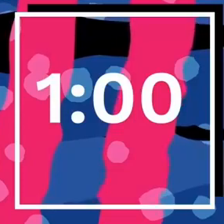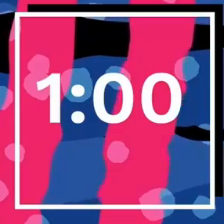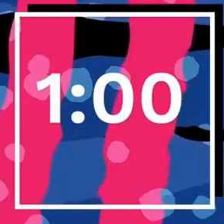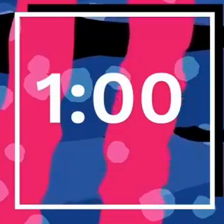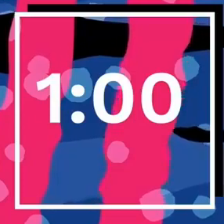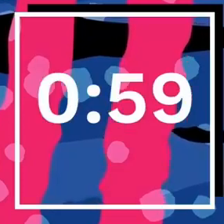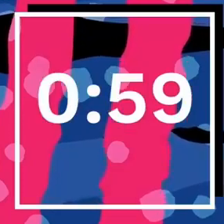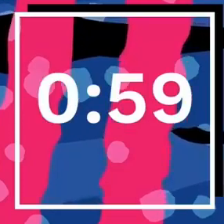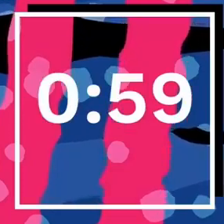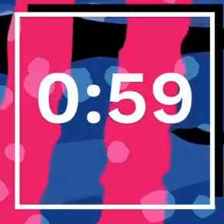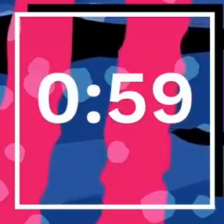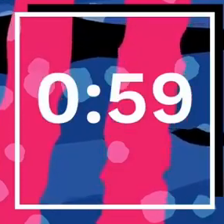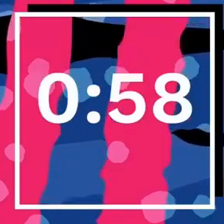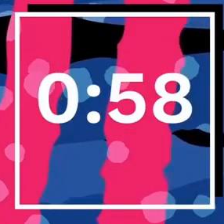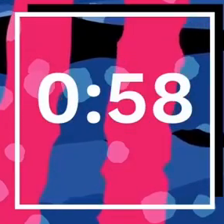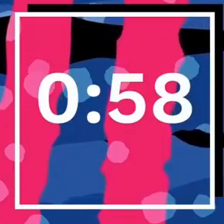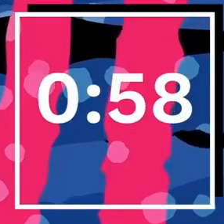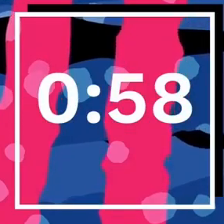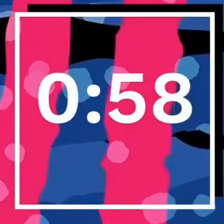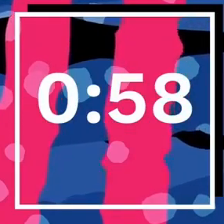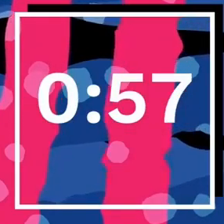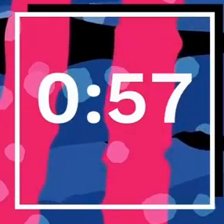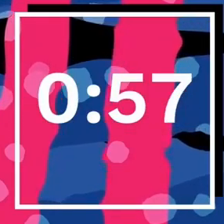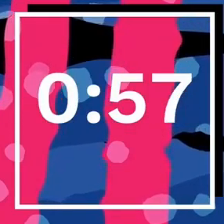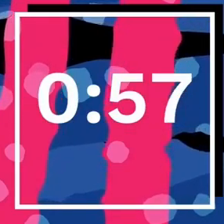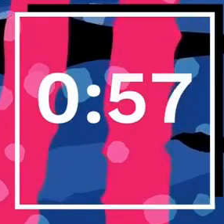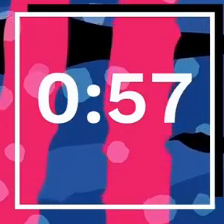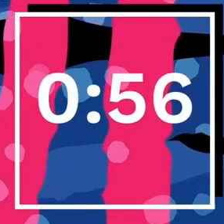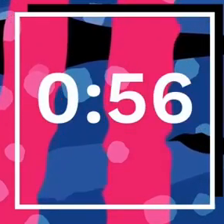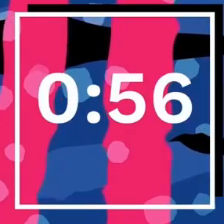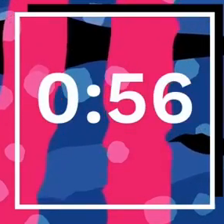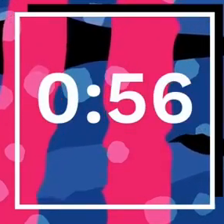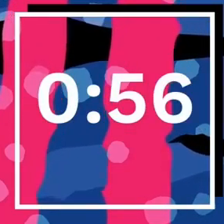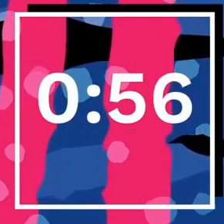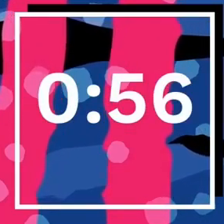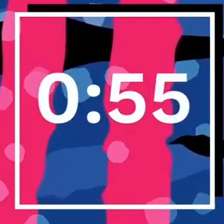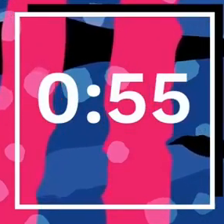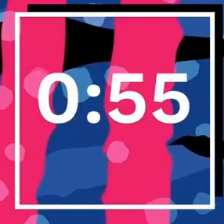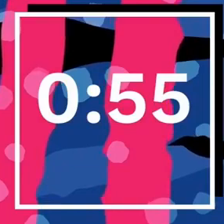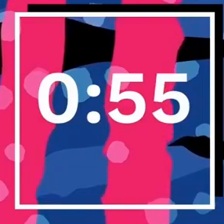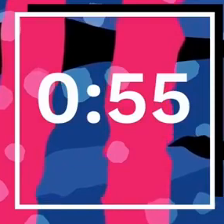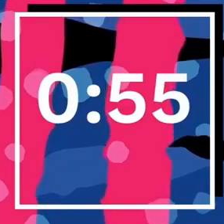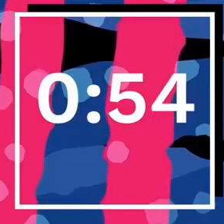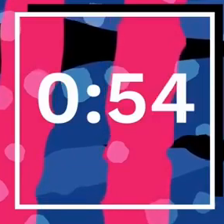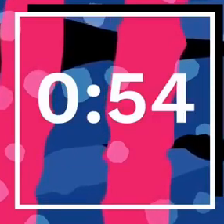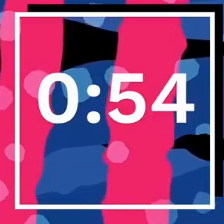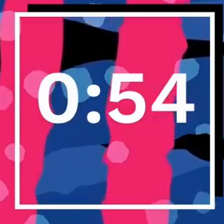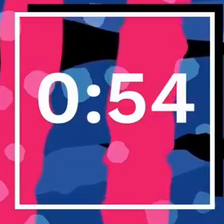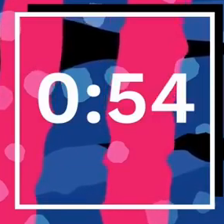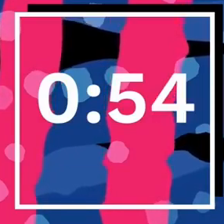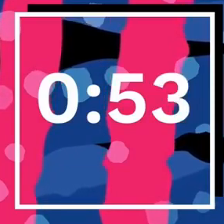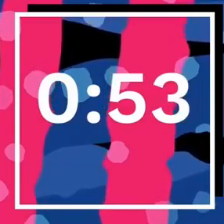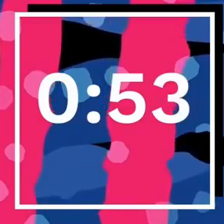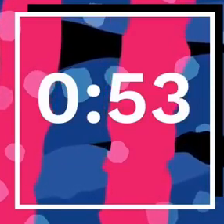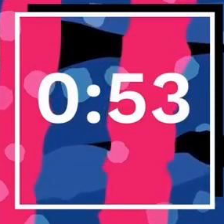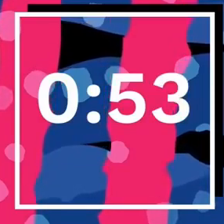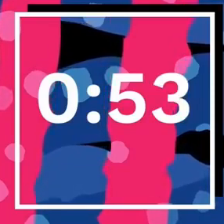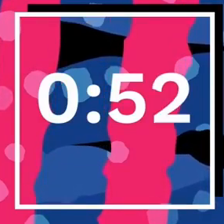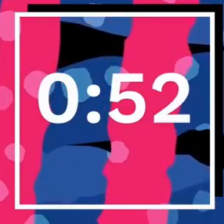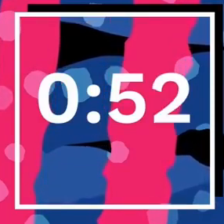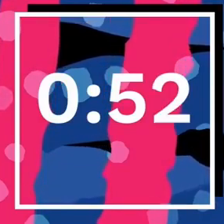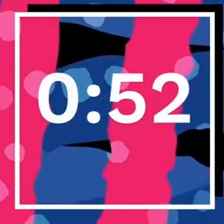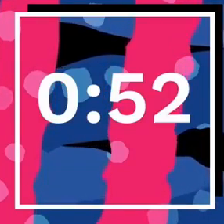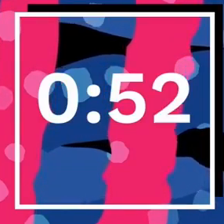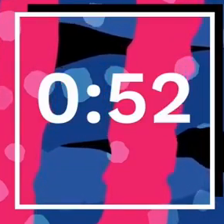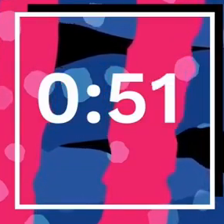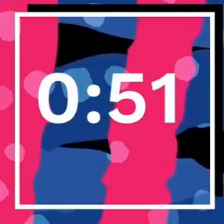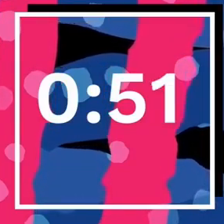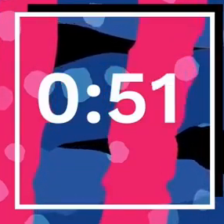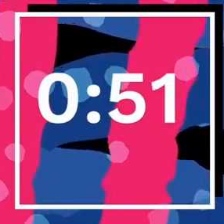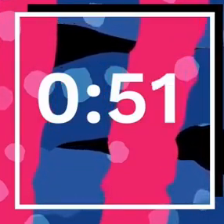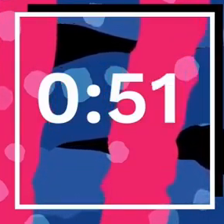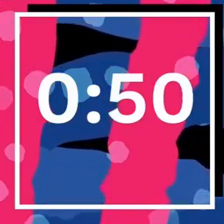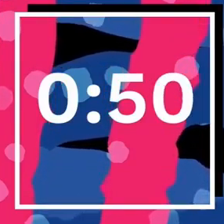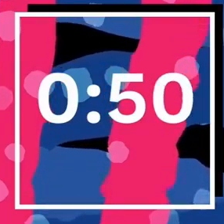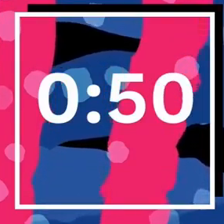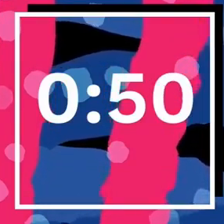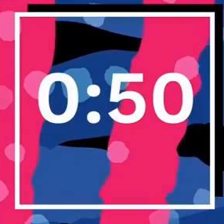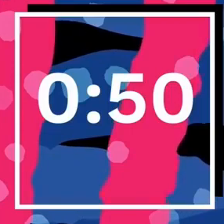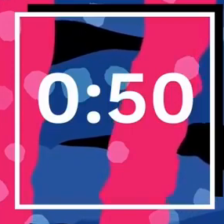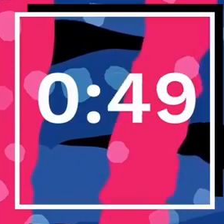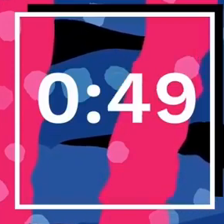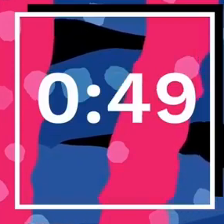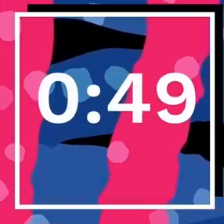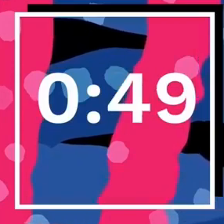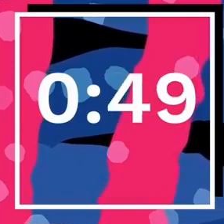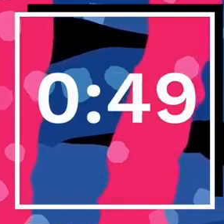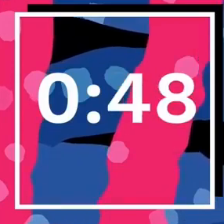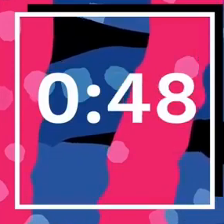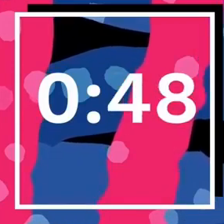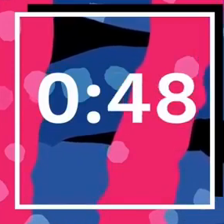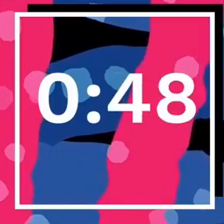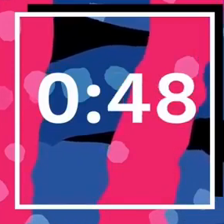IMPROVED HEALTH AND EDUCATIONAL